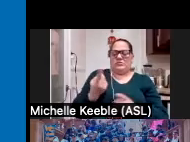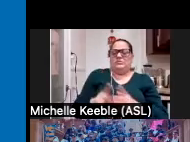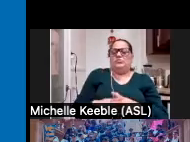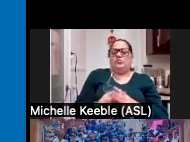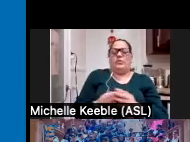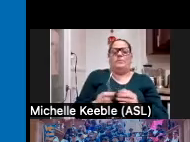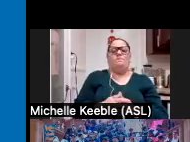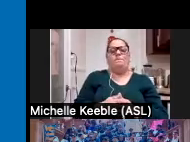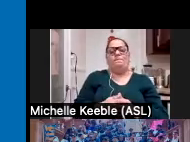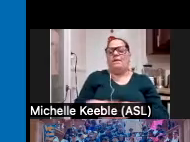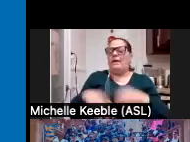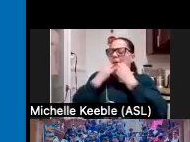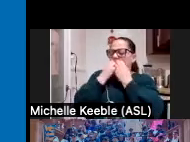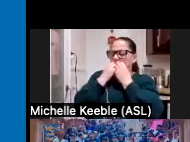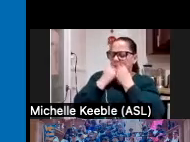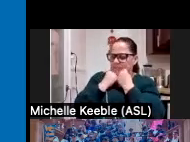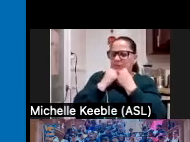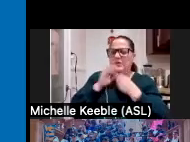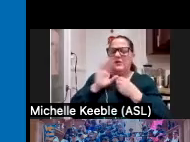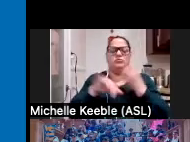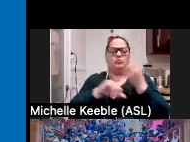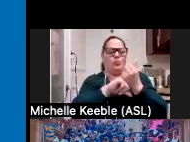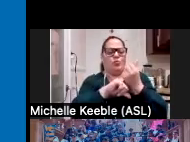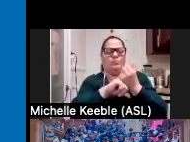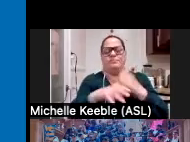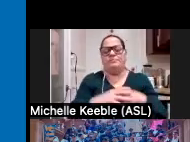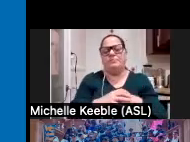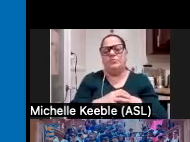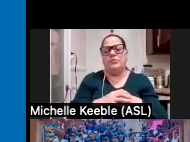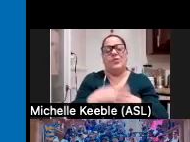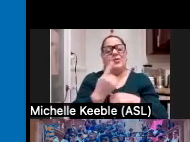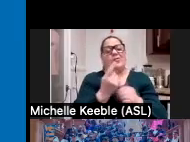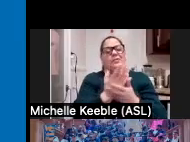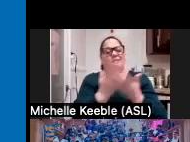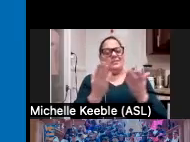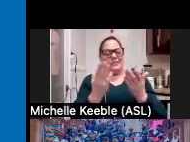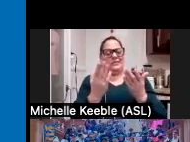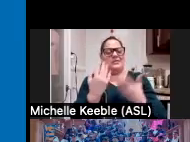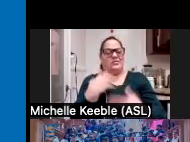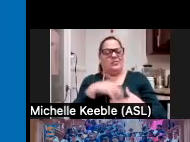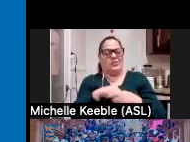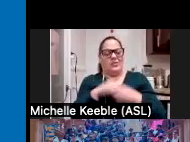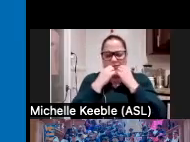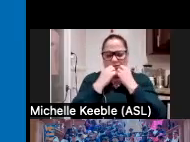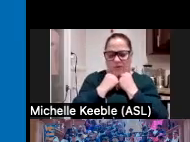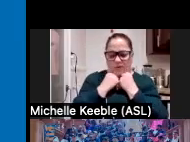grateful for his support and um one of the things he did for me which I cherish was he introduced me